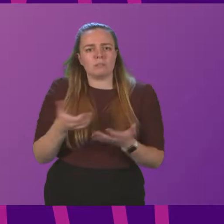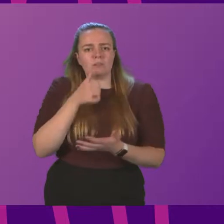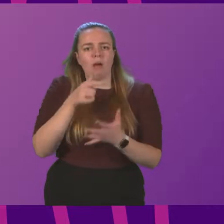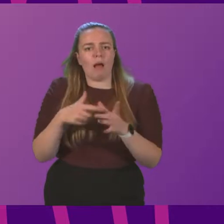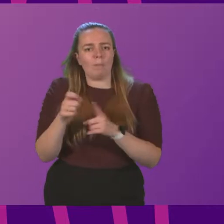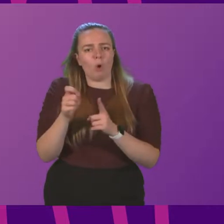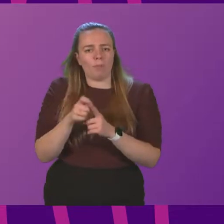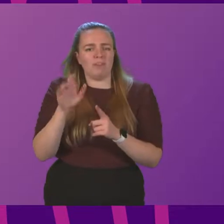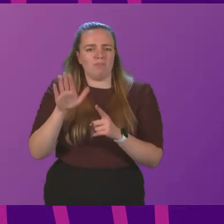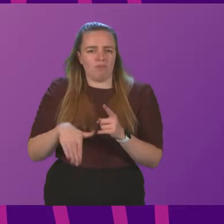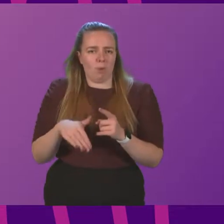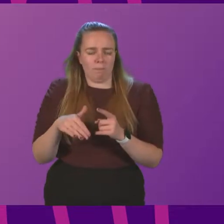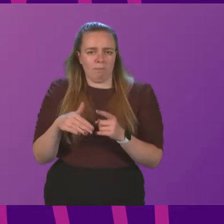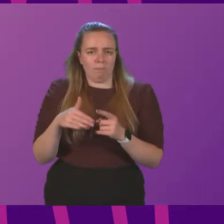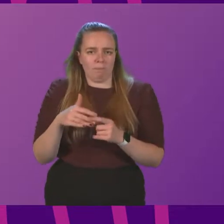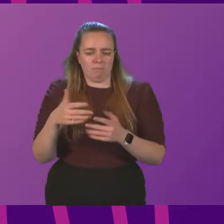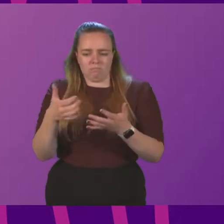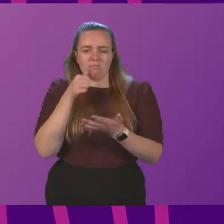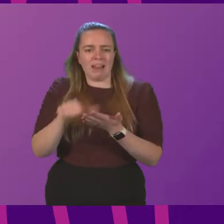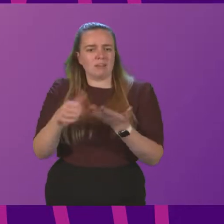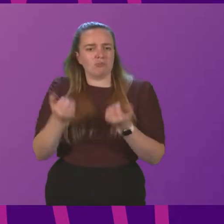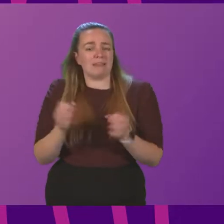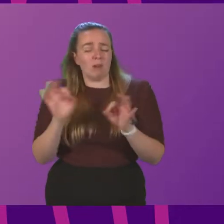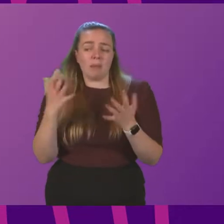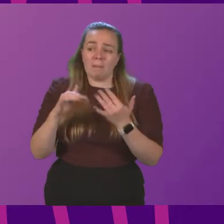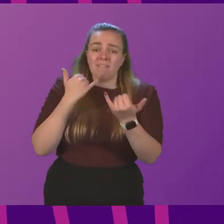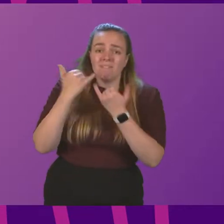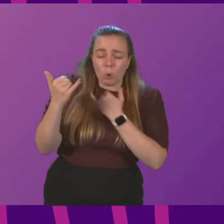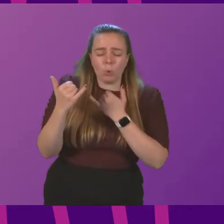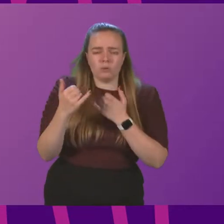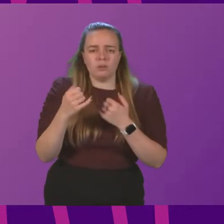helpline as advised. She made several calls. She was told that there would be a letter; that there